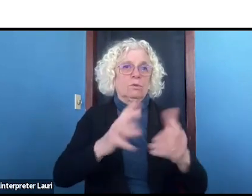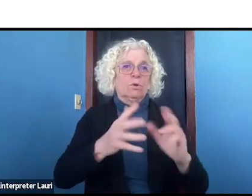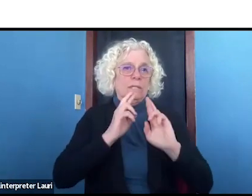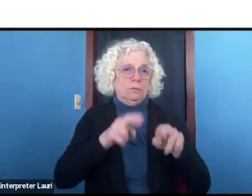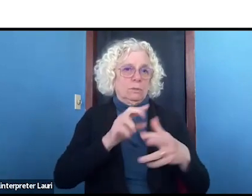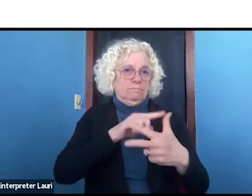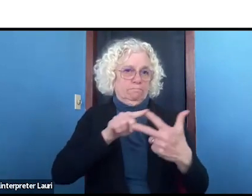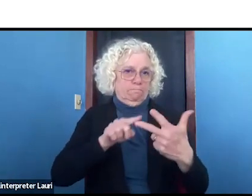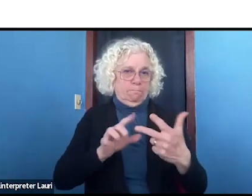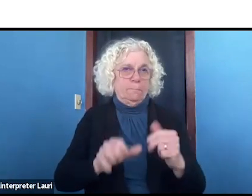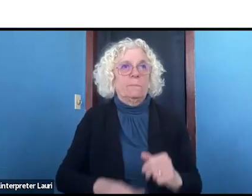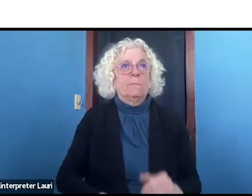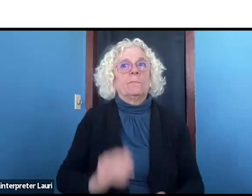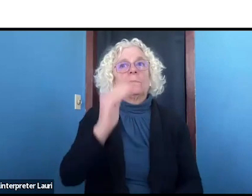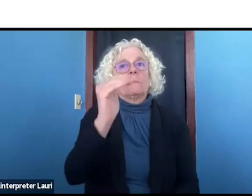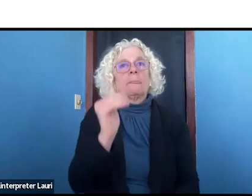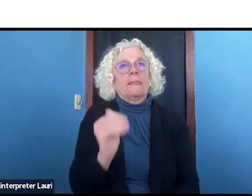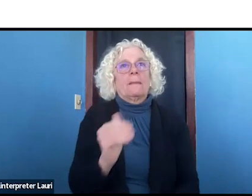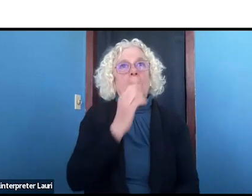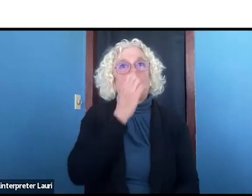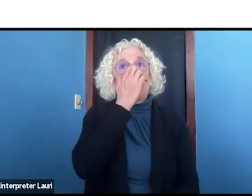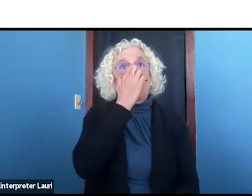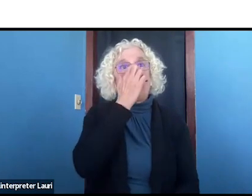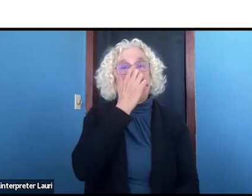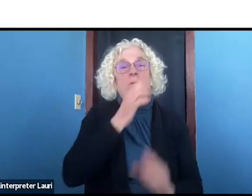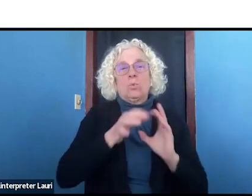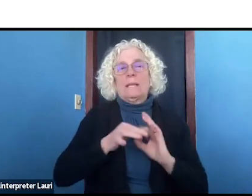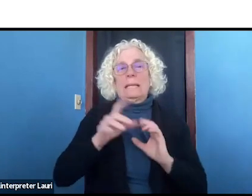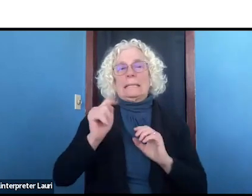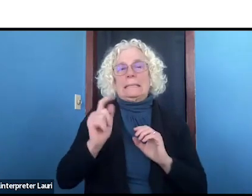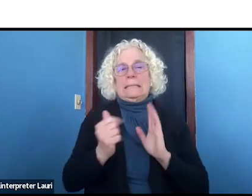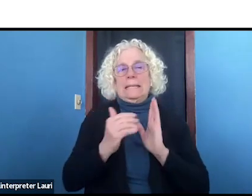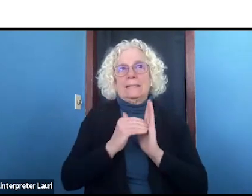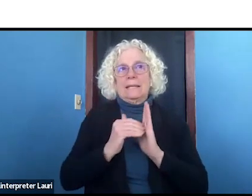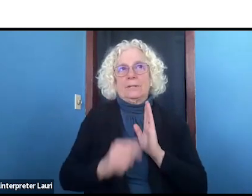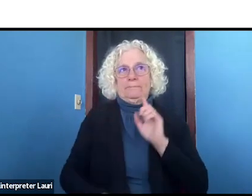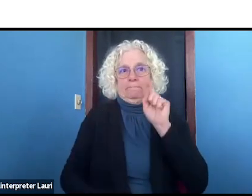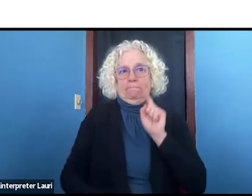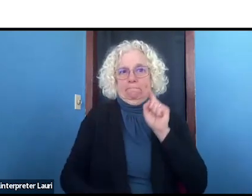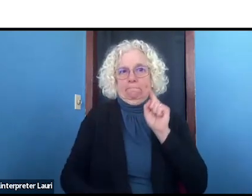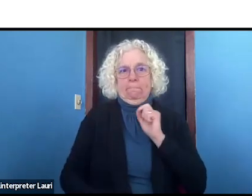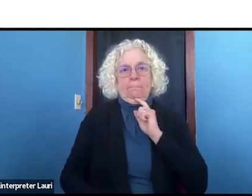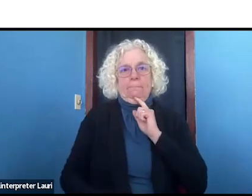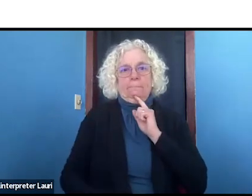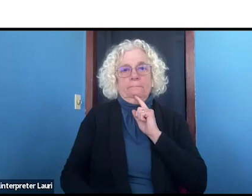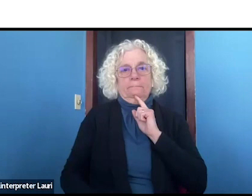One more slide on on the TR center. We just want to let you know that, as I said before, that this is the first of many.